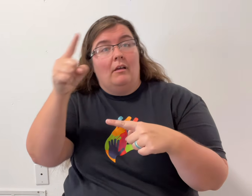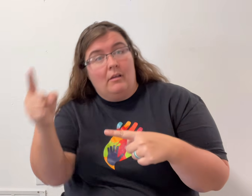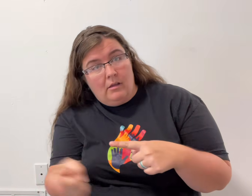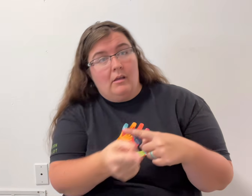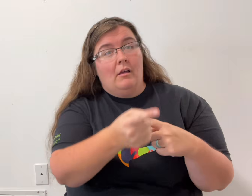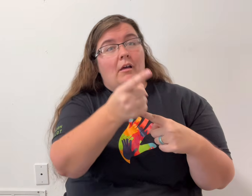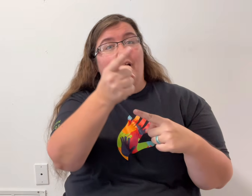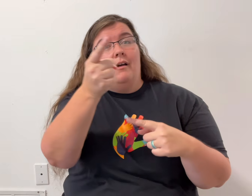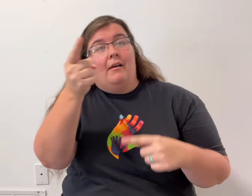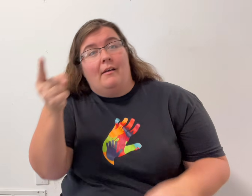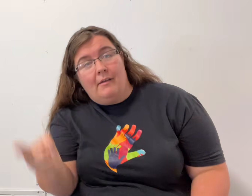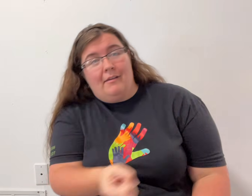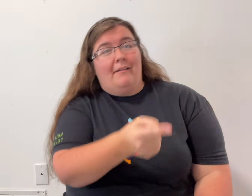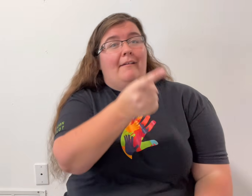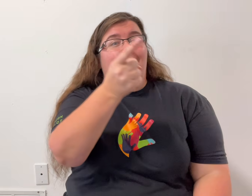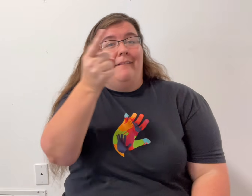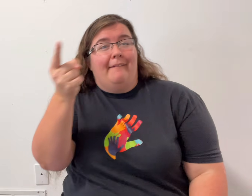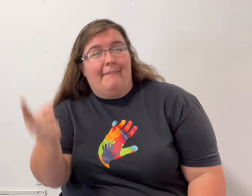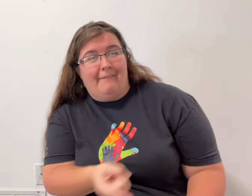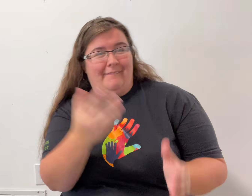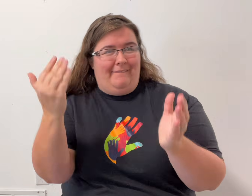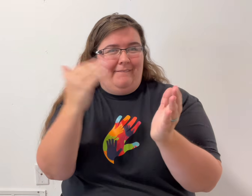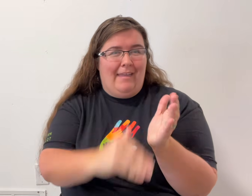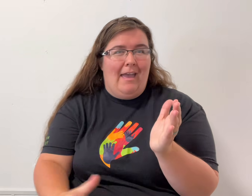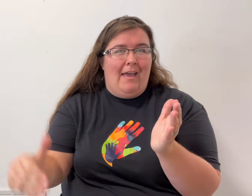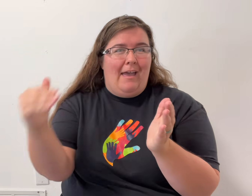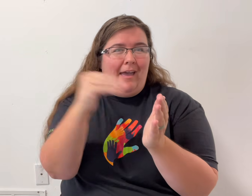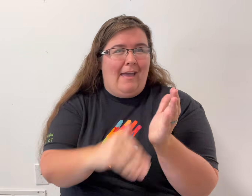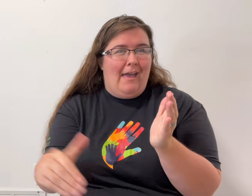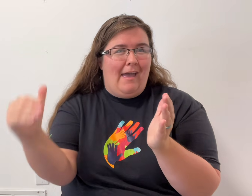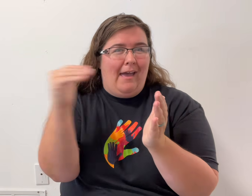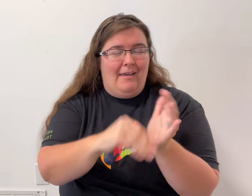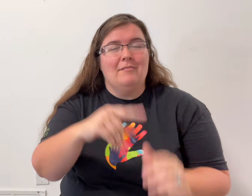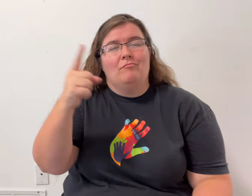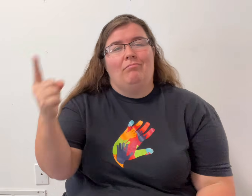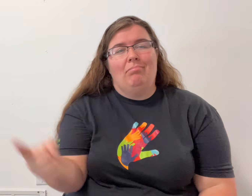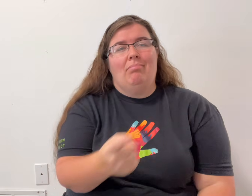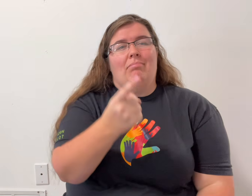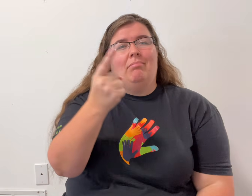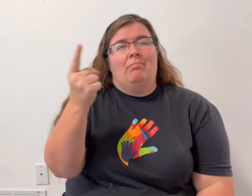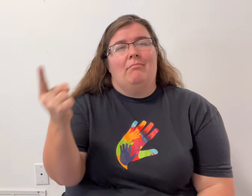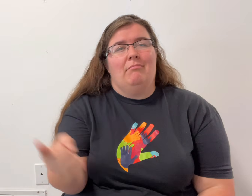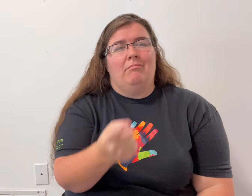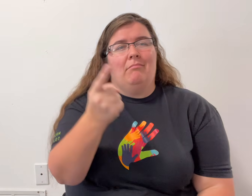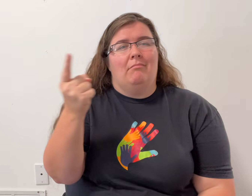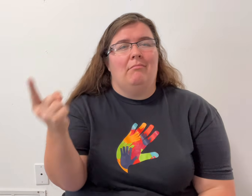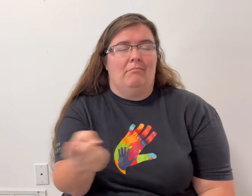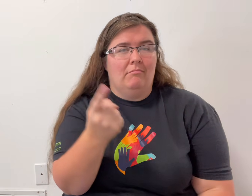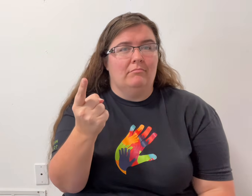Like a never-ending circle again and again and again ALWAYS